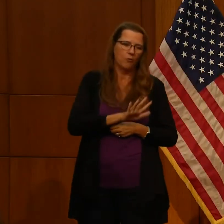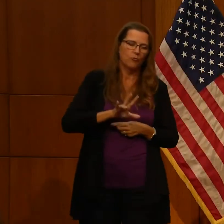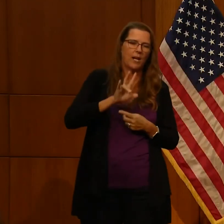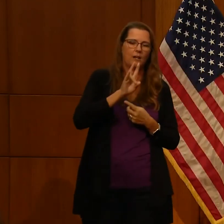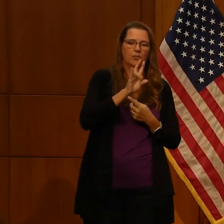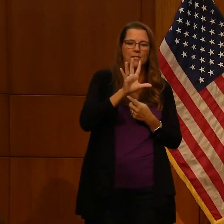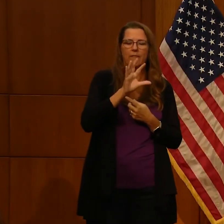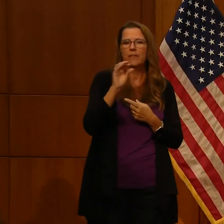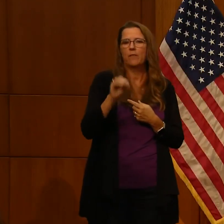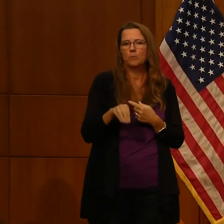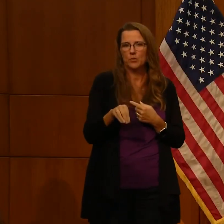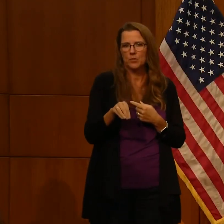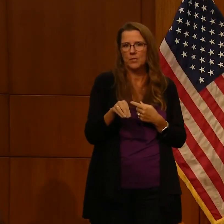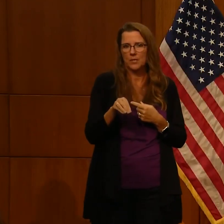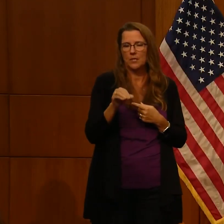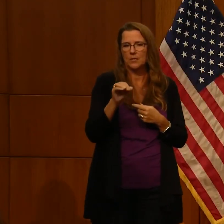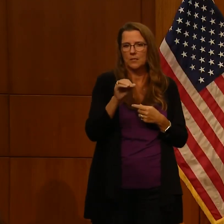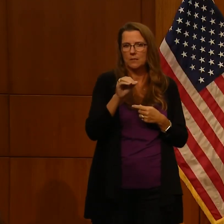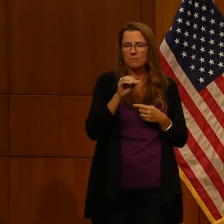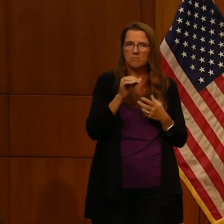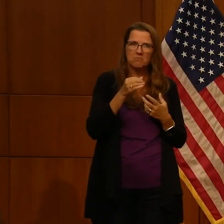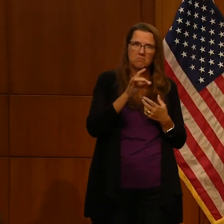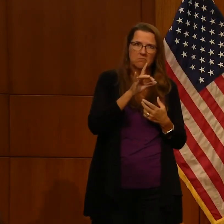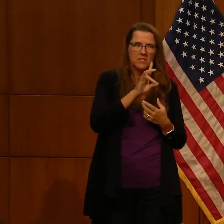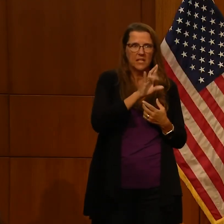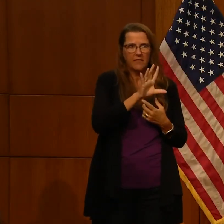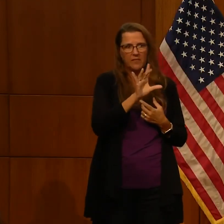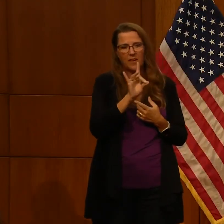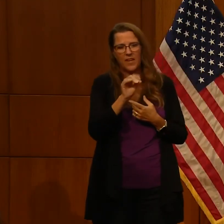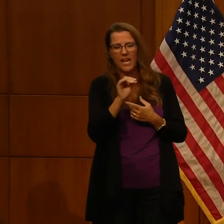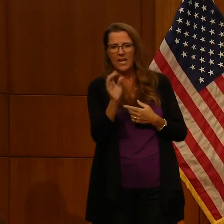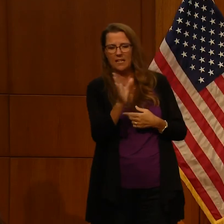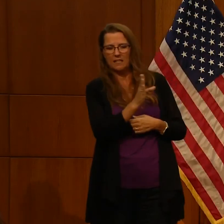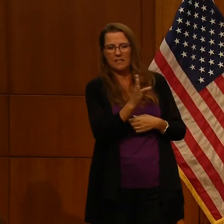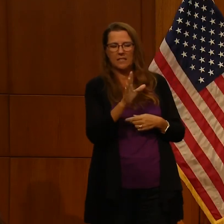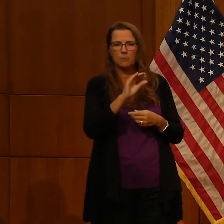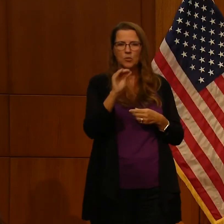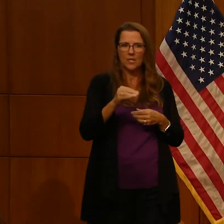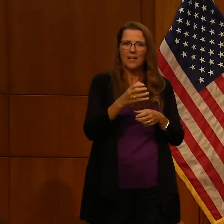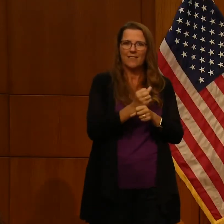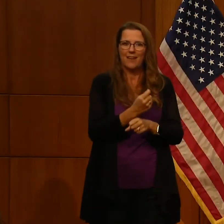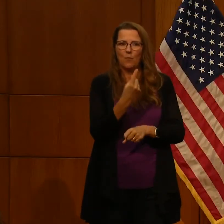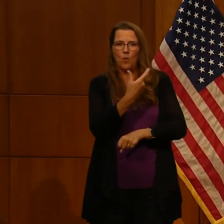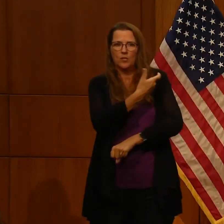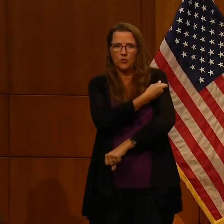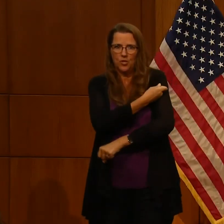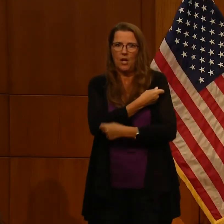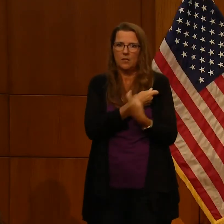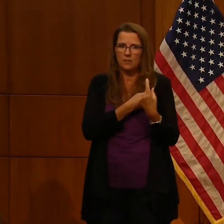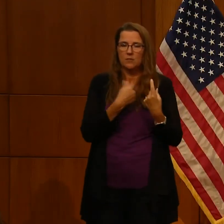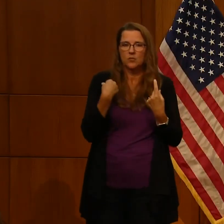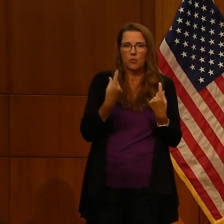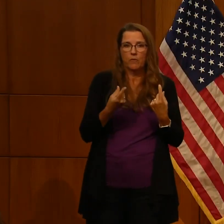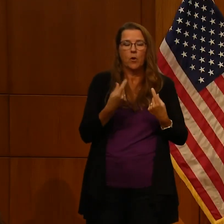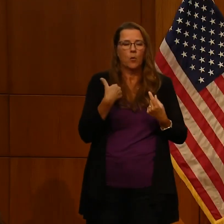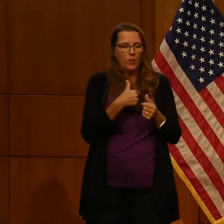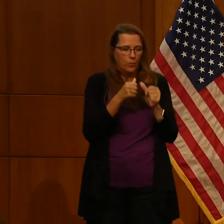AS THE GENERAL POPULATION IN VIRGINIA, SO AROUND 75% UH, TO